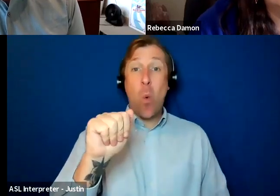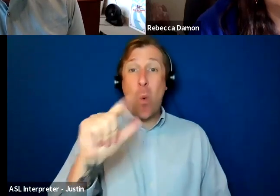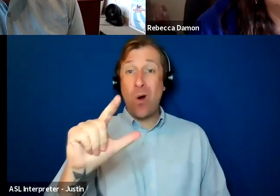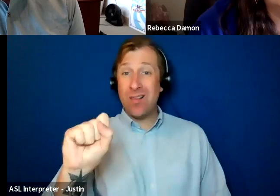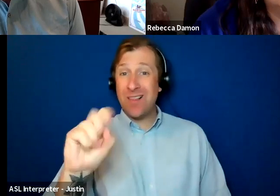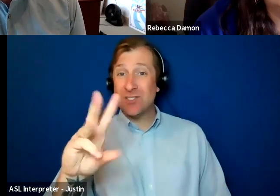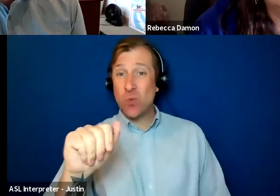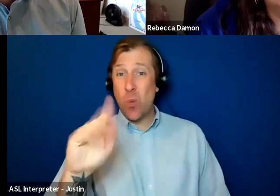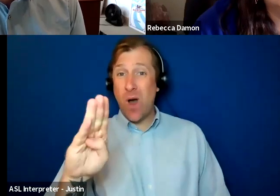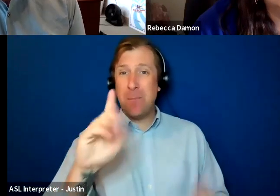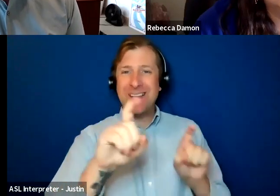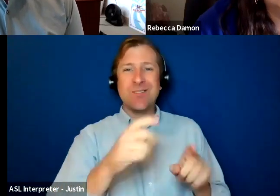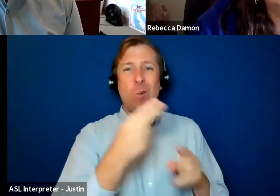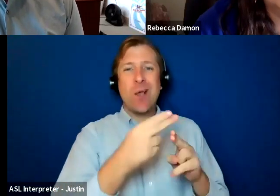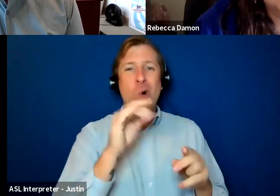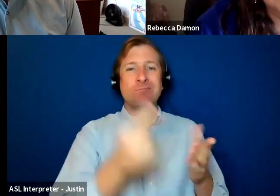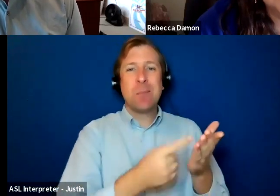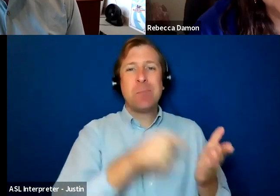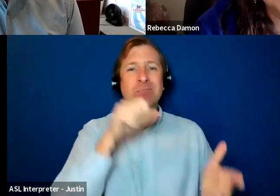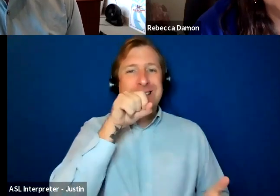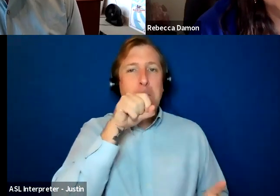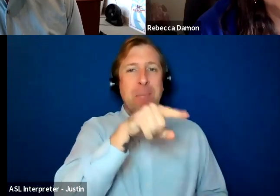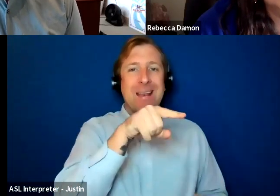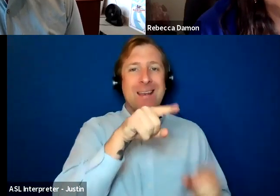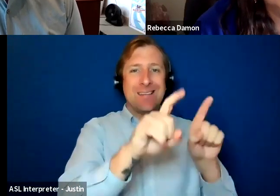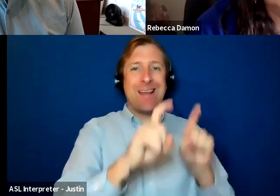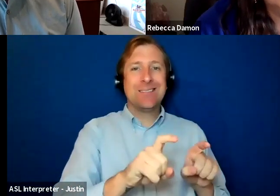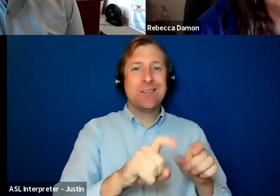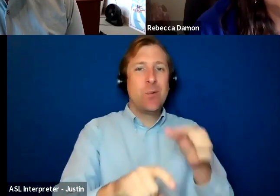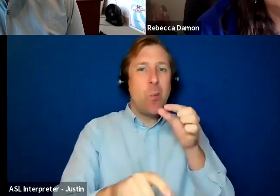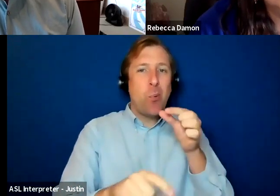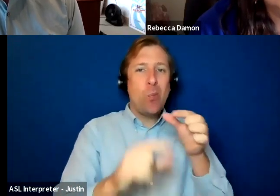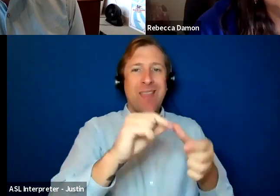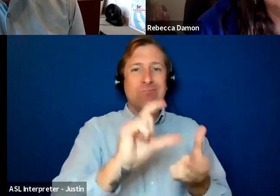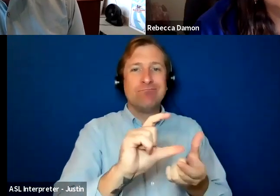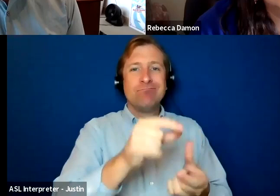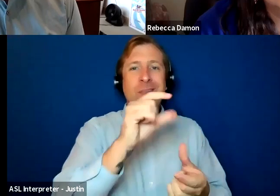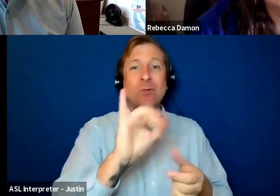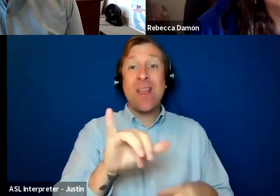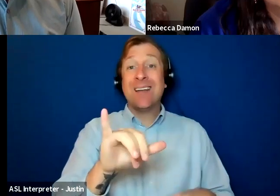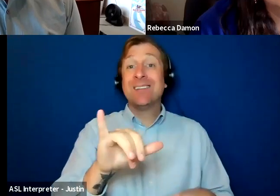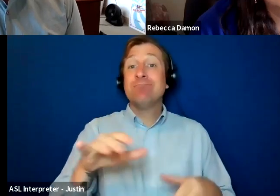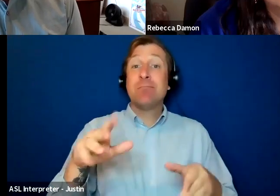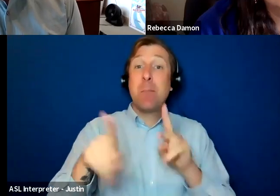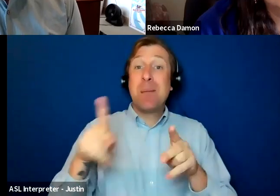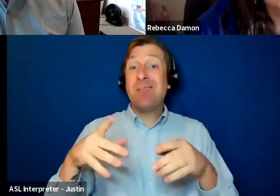or so called spit test, just because it's more widely accepted by people and people like it better,